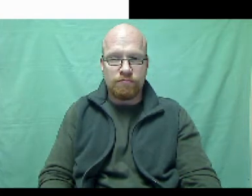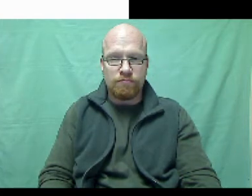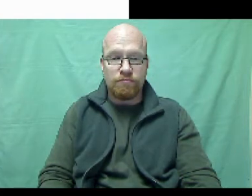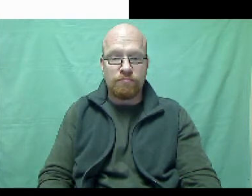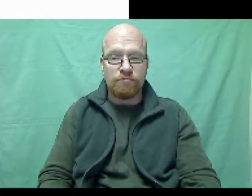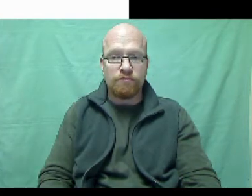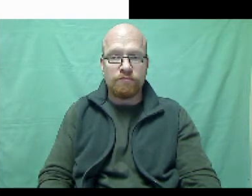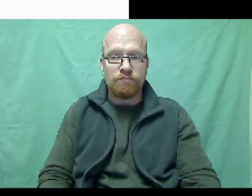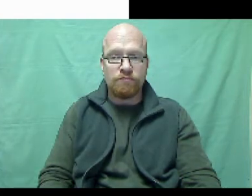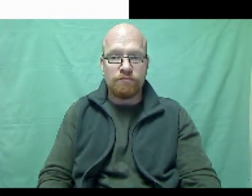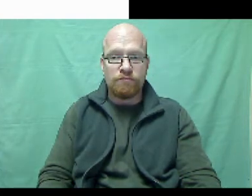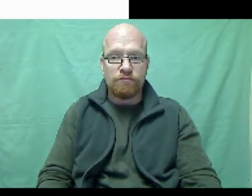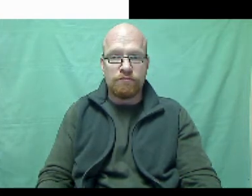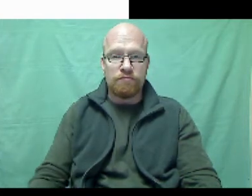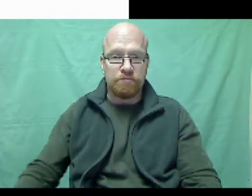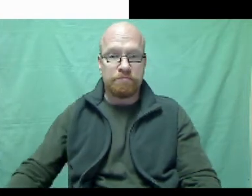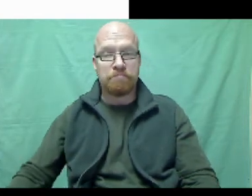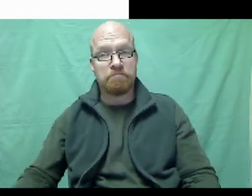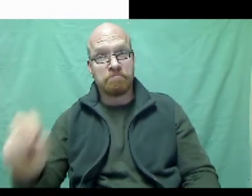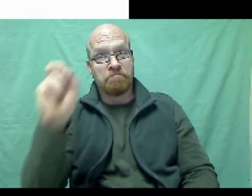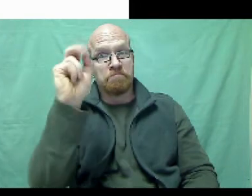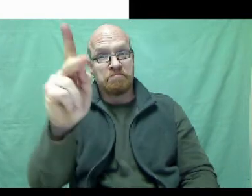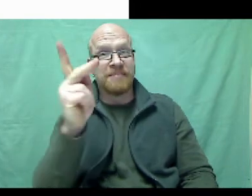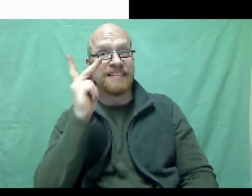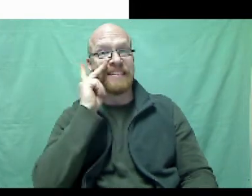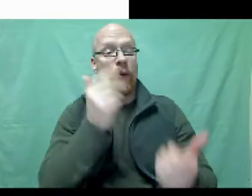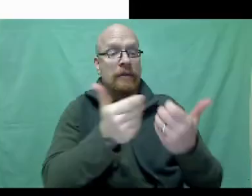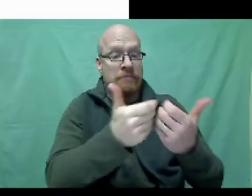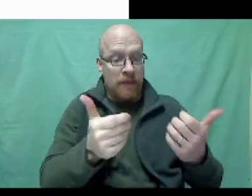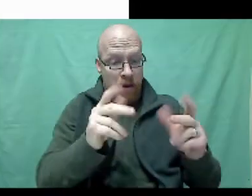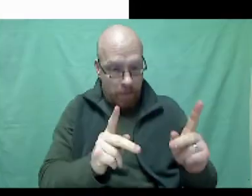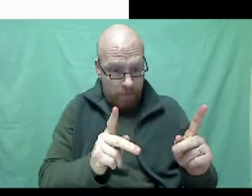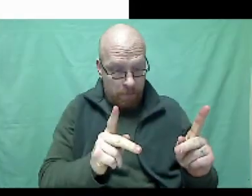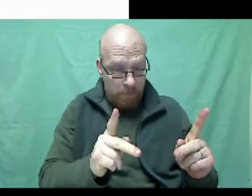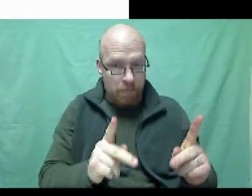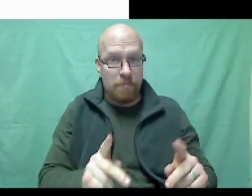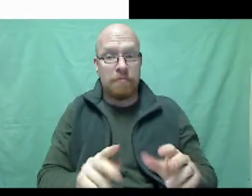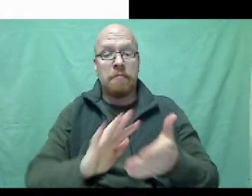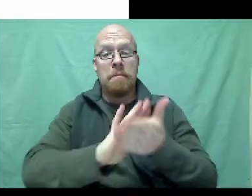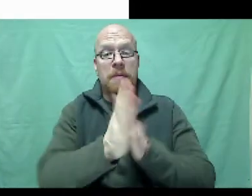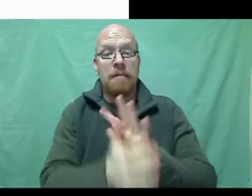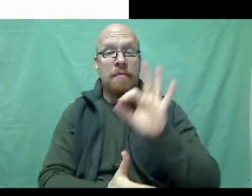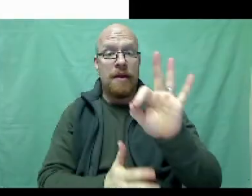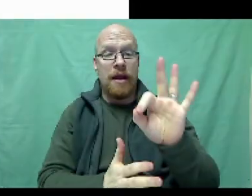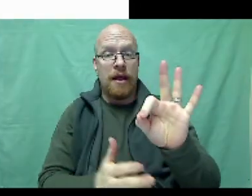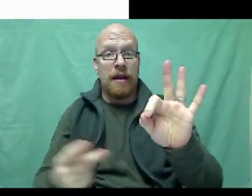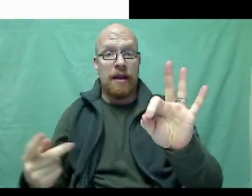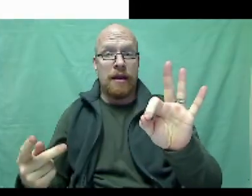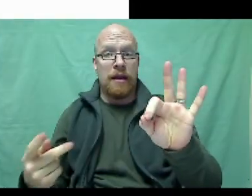OK? So here we have here, we split it up. So negative 3 squared is 9. And the square root of 2 squared is 2.